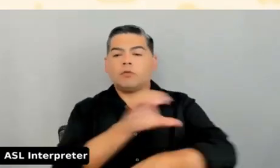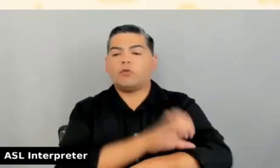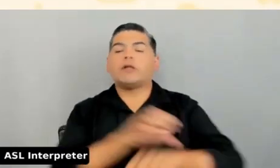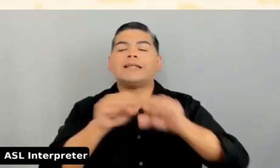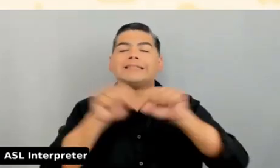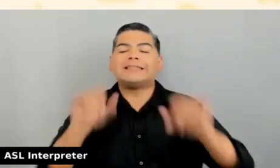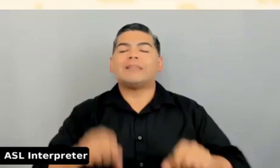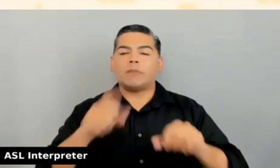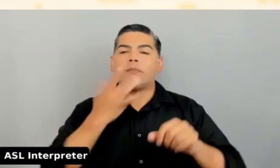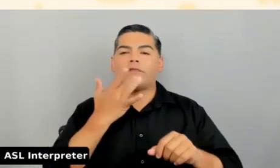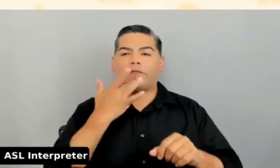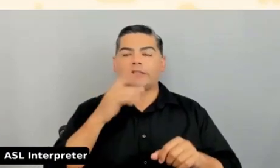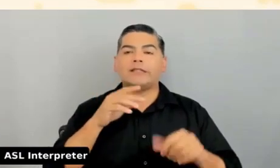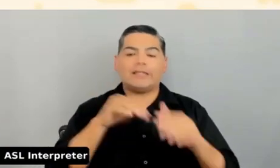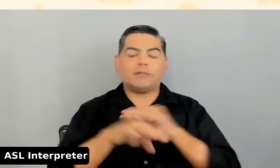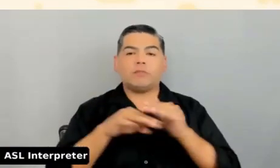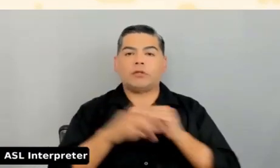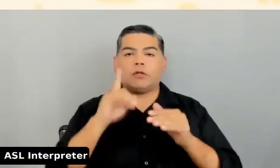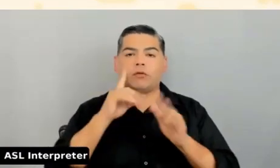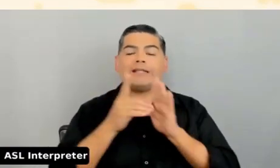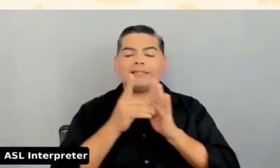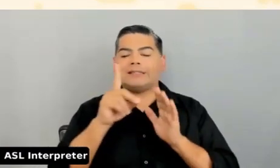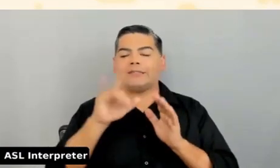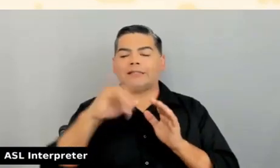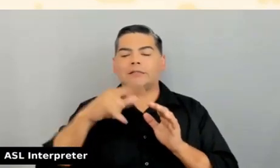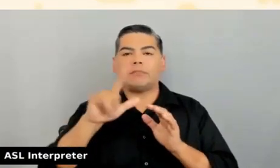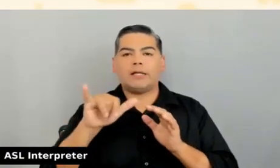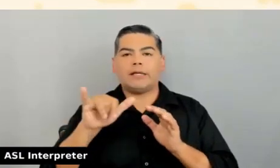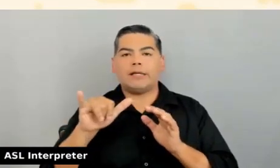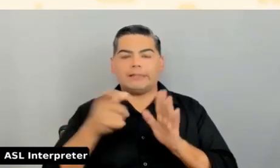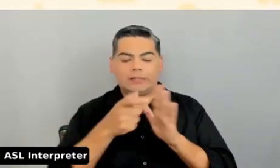there is a display section, and it allows me to invert colors. I use a Mac.